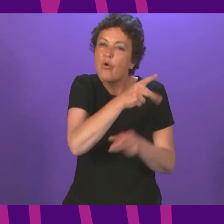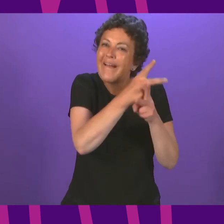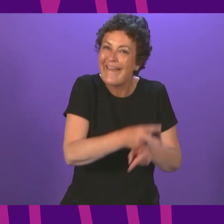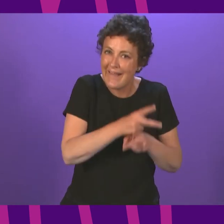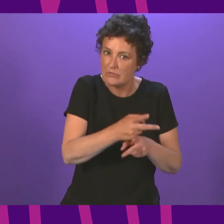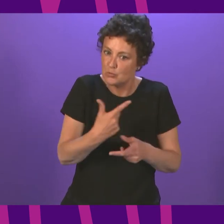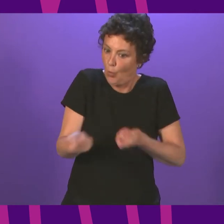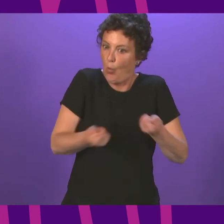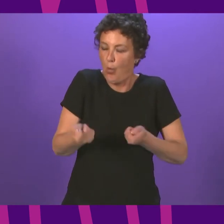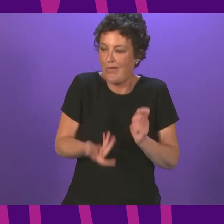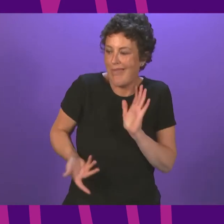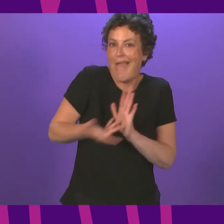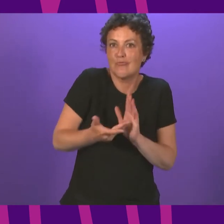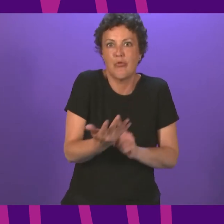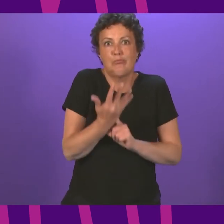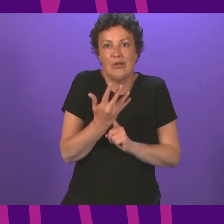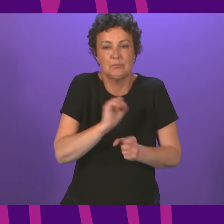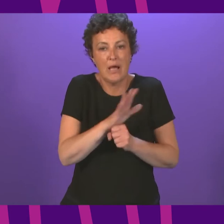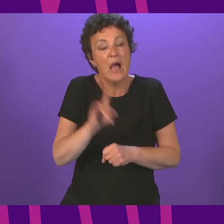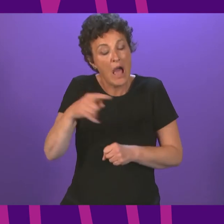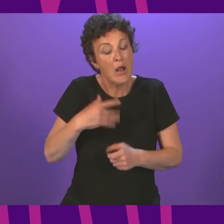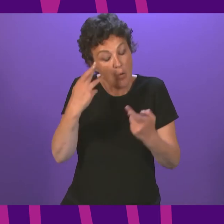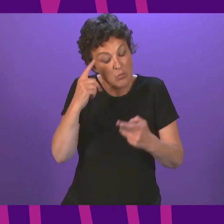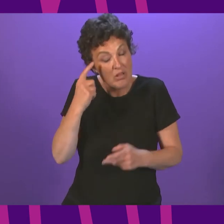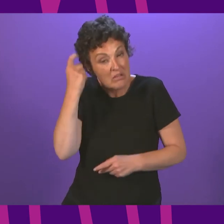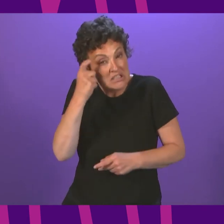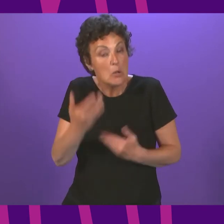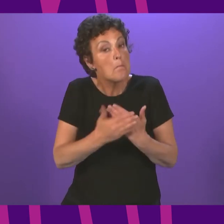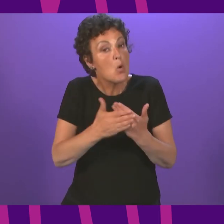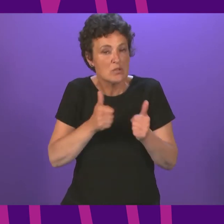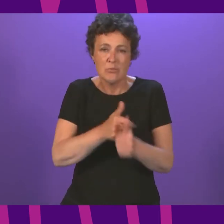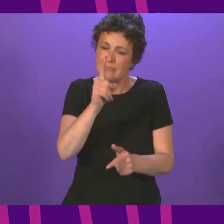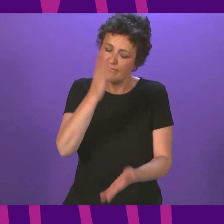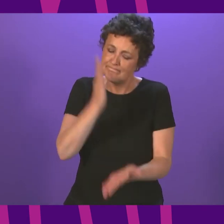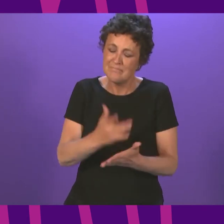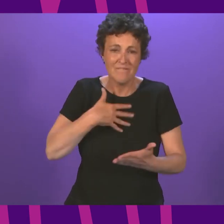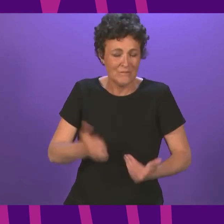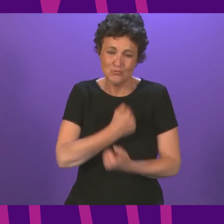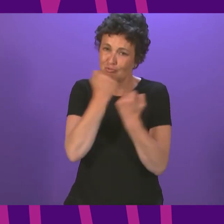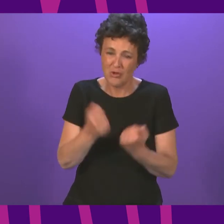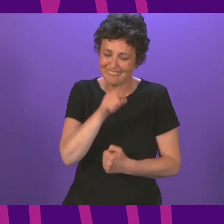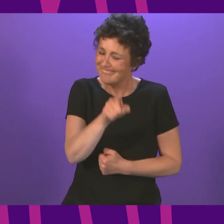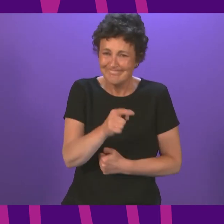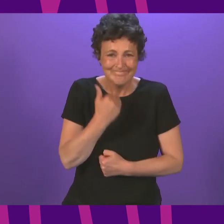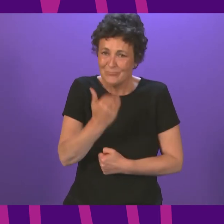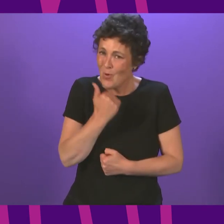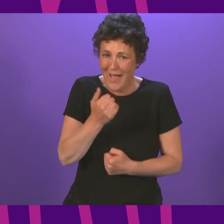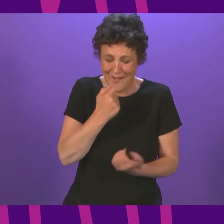of the pandemic and on what further support the Government will consider. However, I feel strongly that the amendment does not capture the depth of the report that yesterday’s